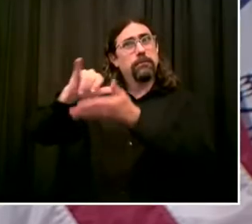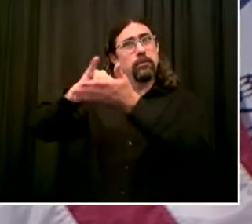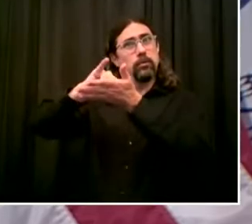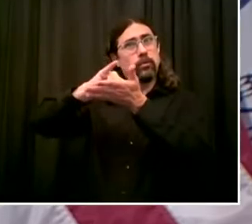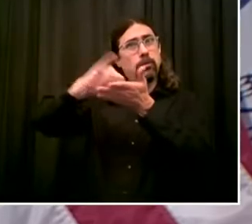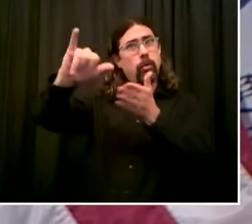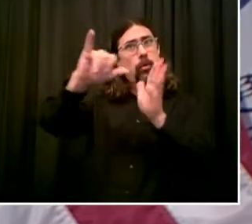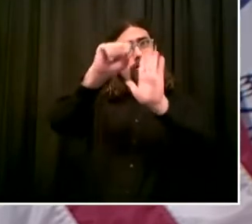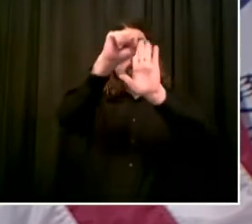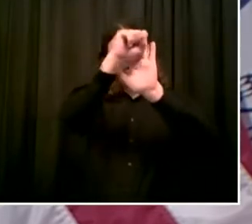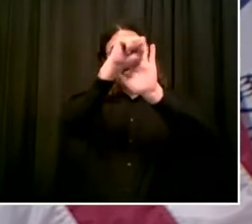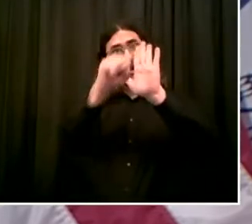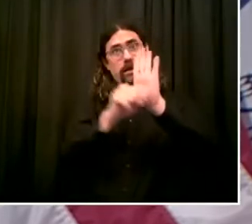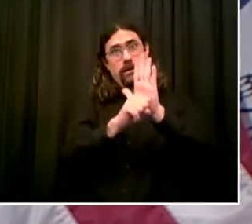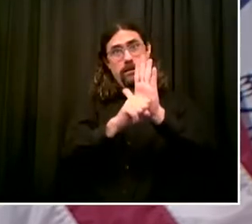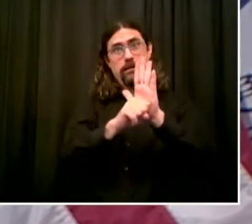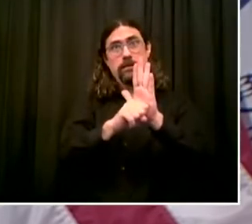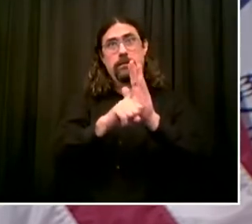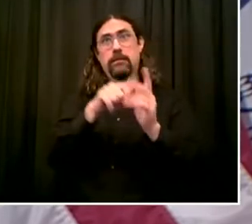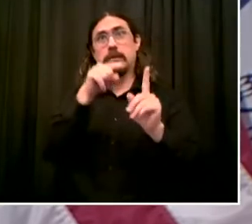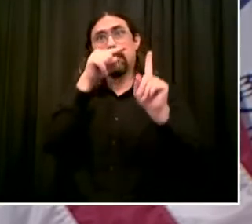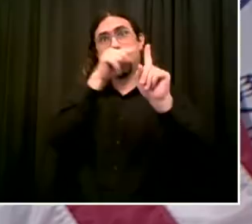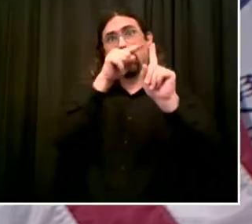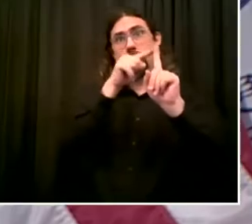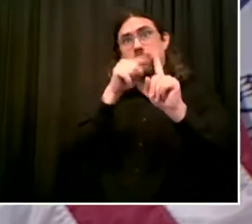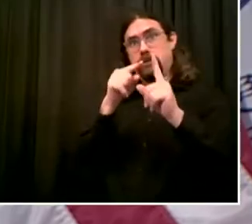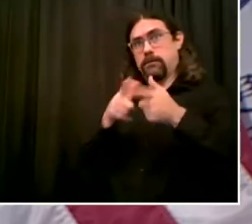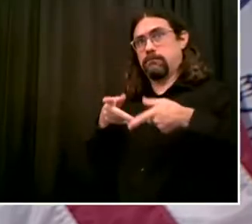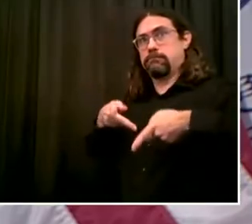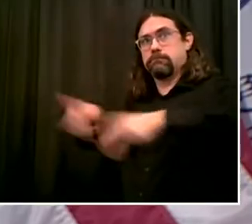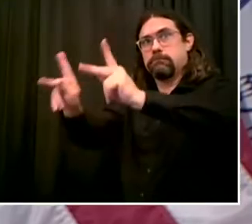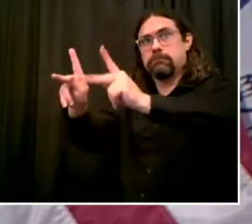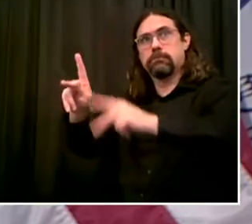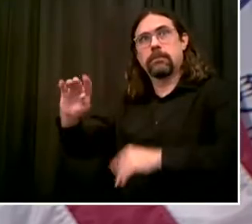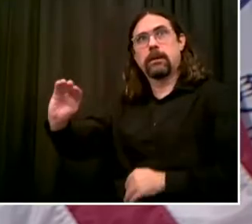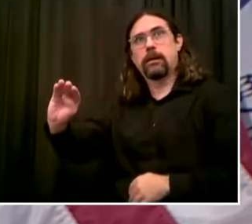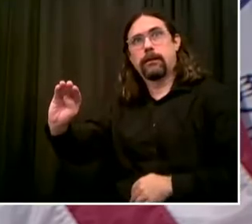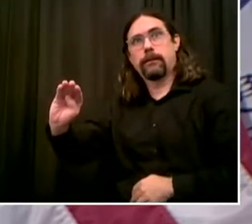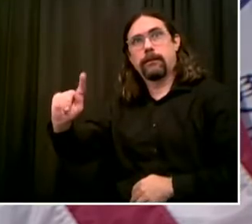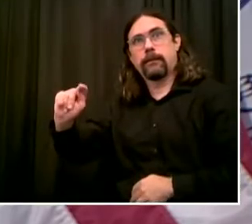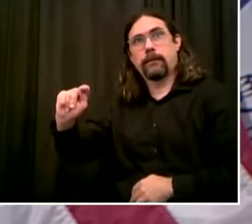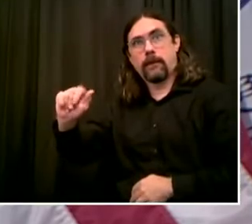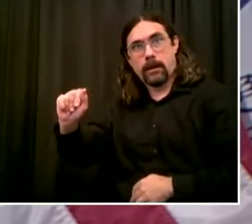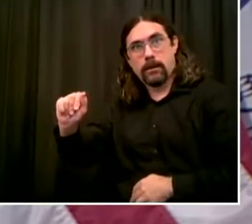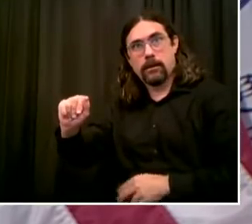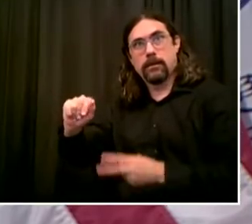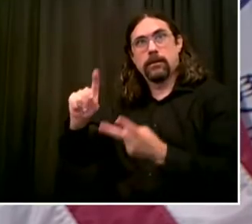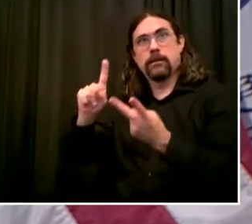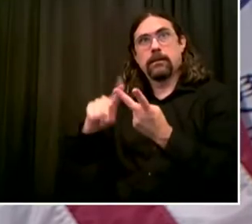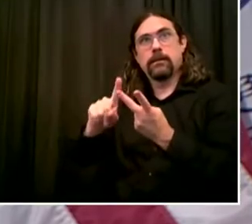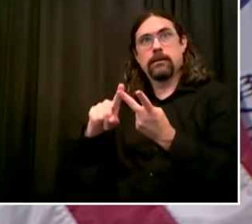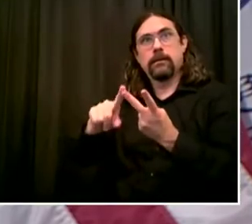GIVE AUTHORITY FOR OPERATING